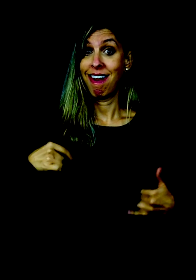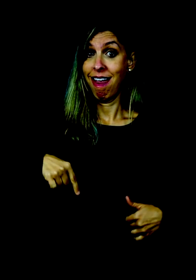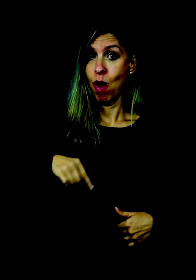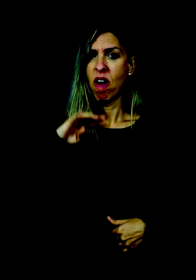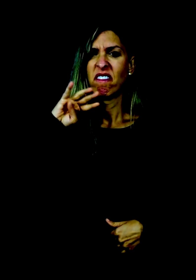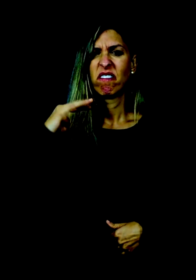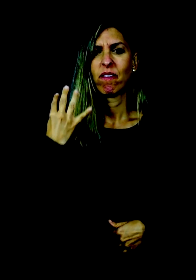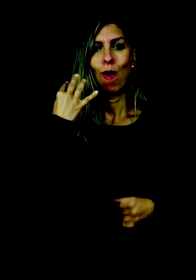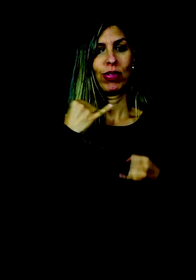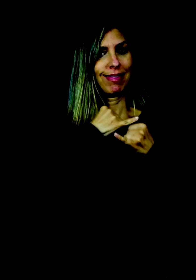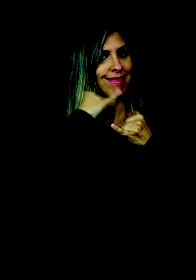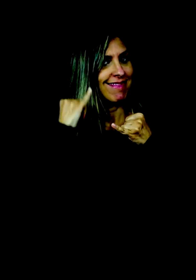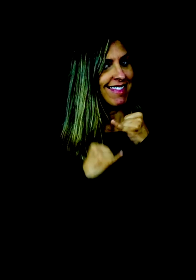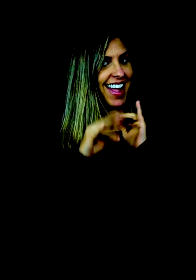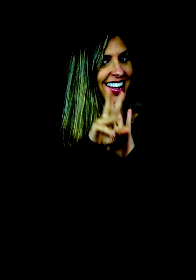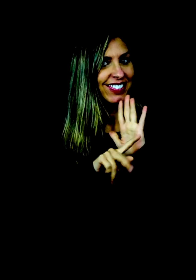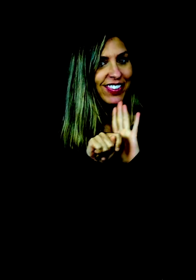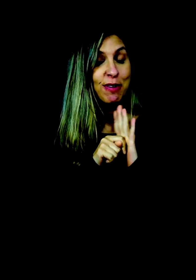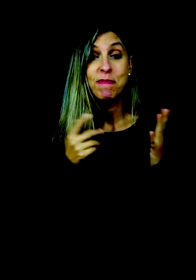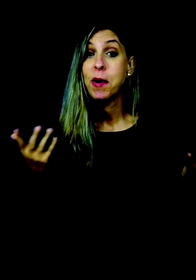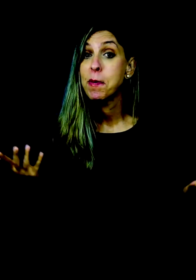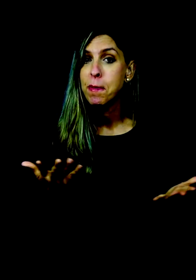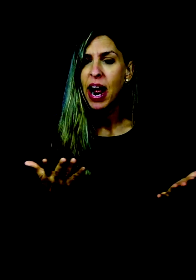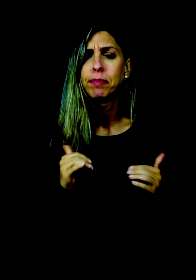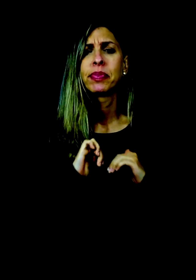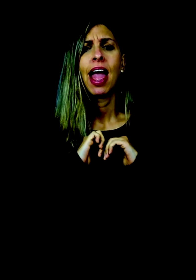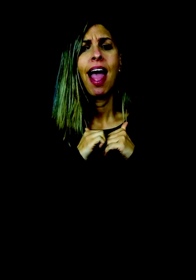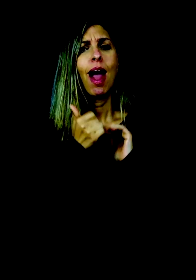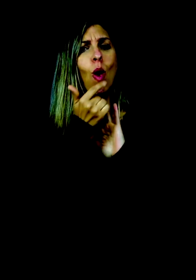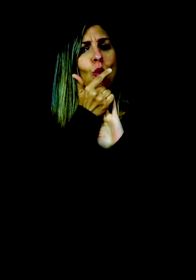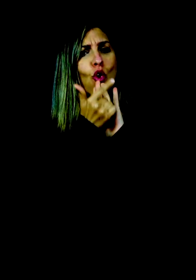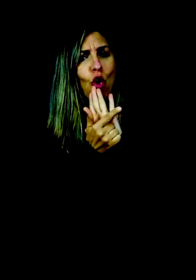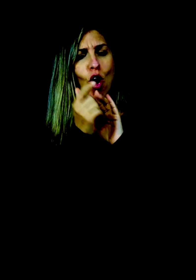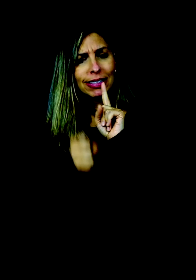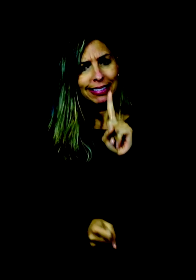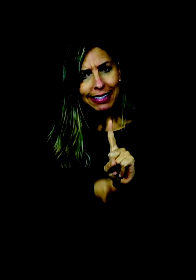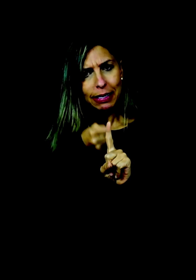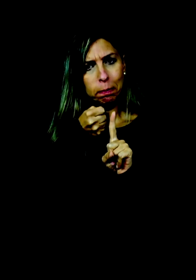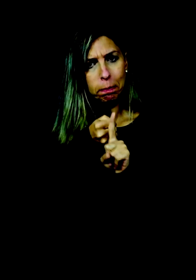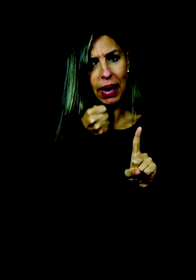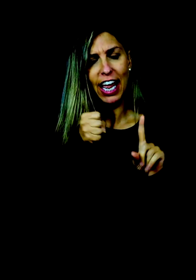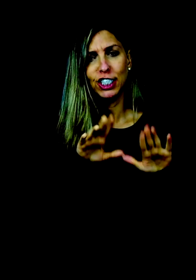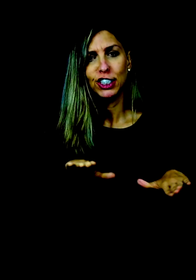In this fourth video, we will explain how these laws make a difference